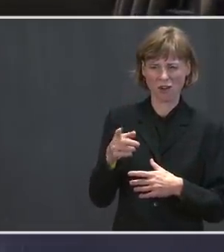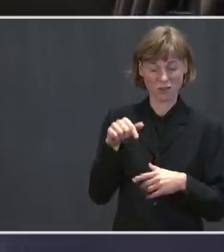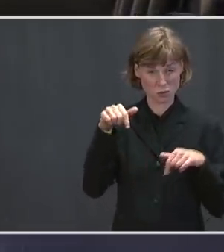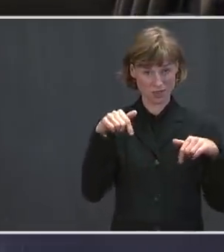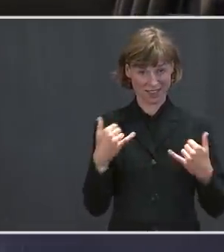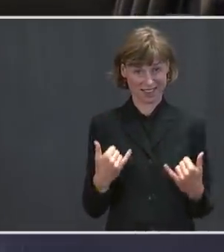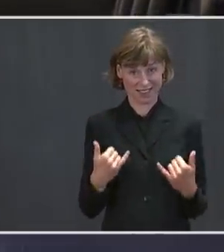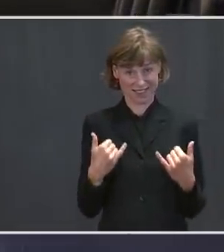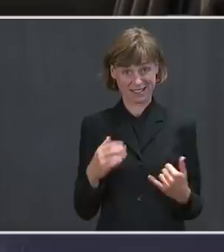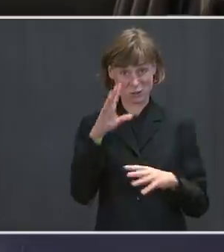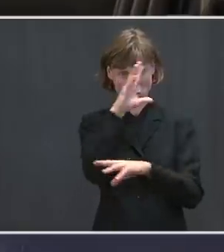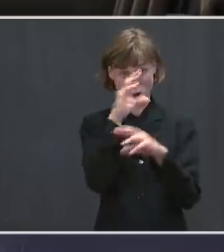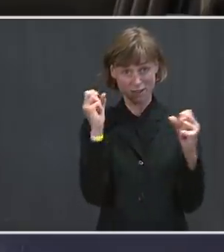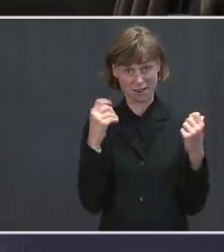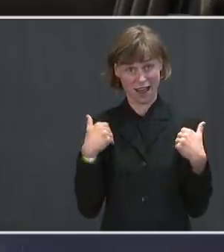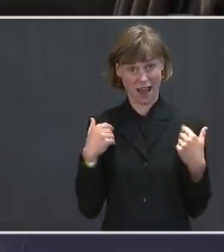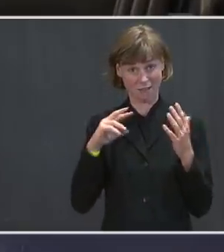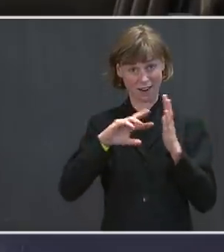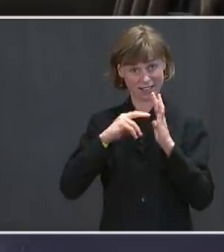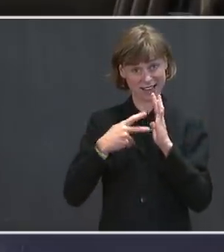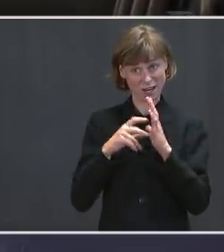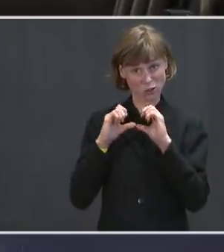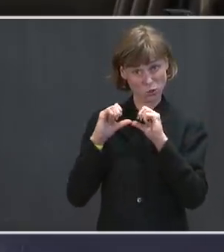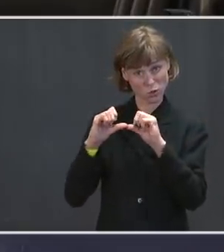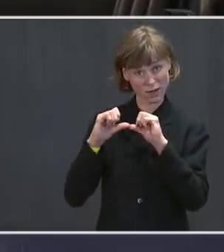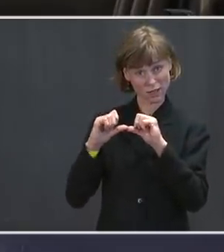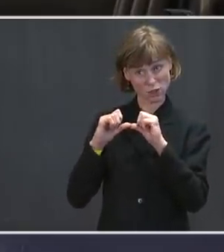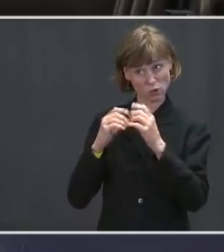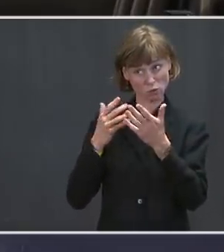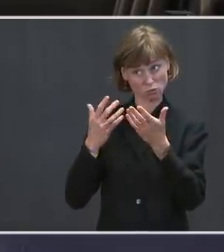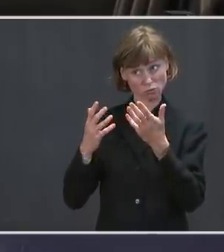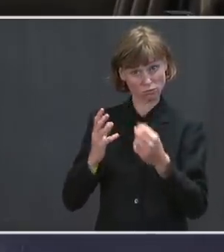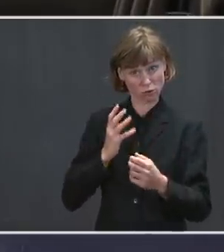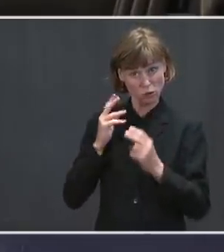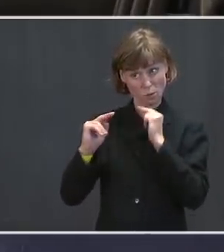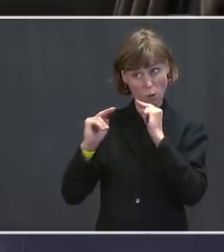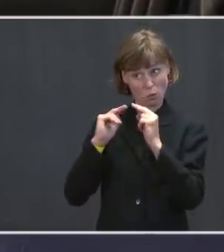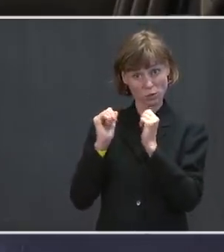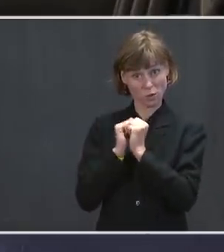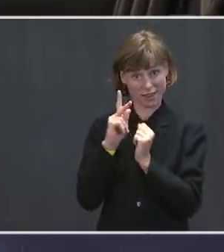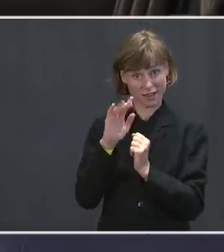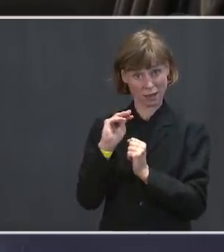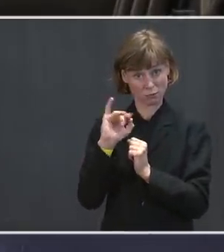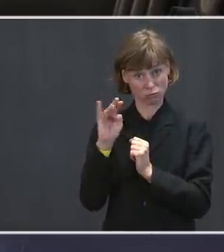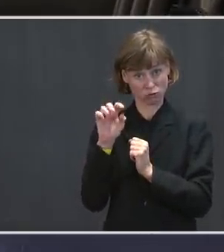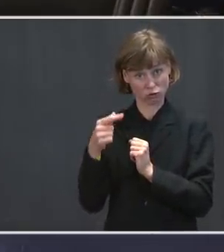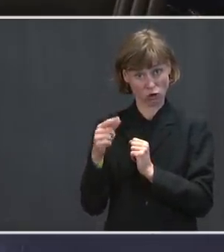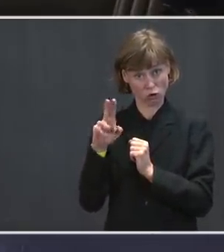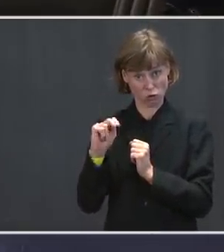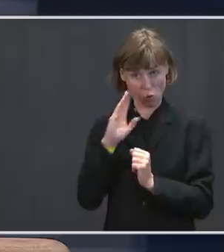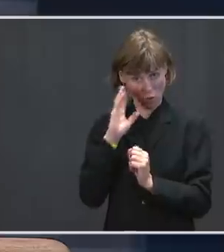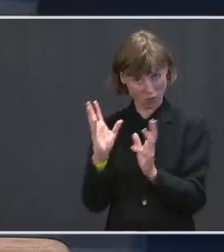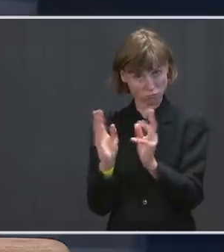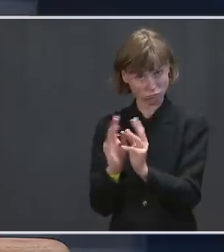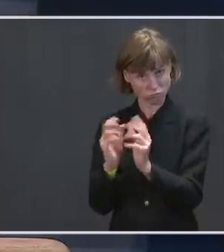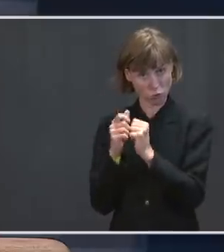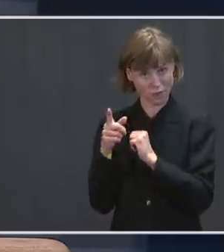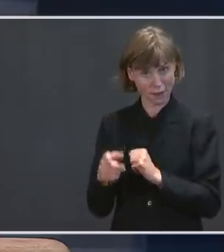have any intention to continue the diplomacy as it relates to Kim Jong-un, will he meet with Kim Jong-un? Mr. Sullivan: We are conducting